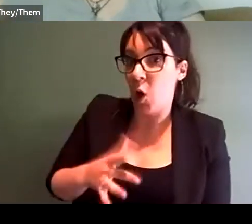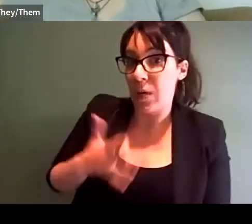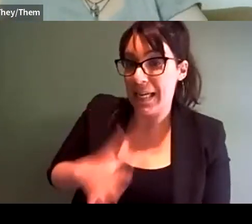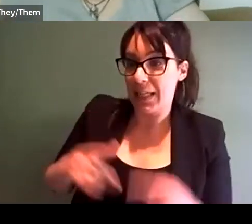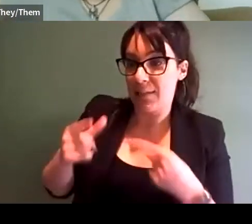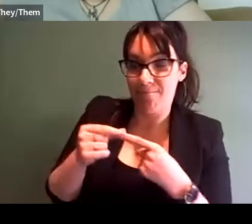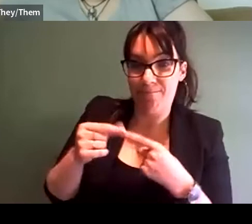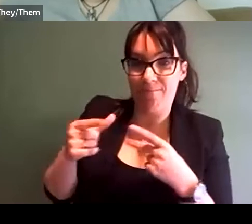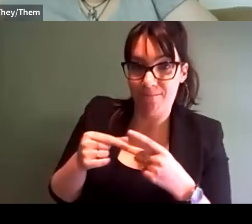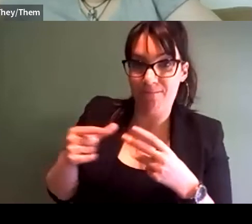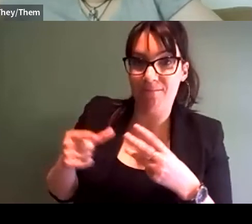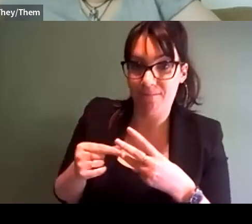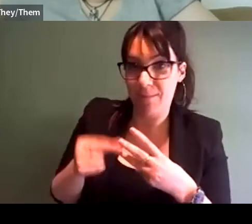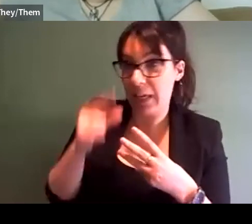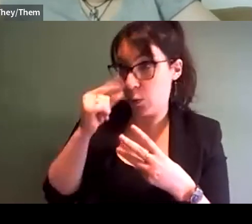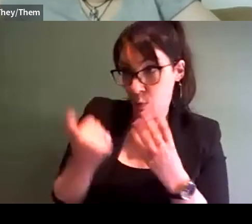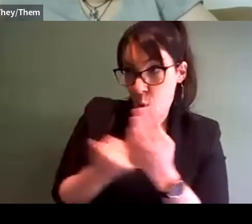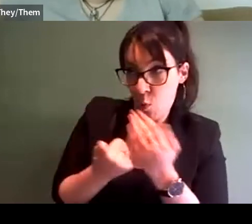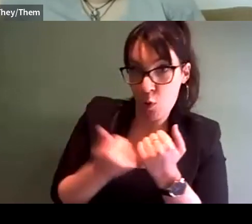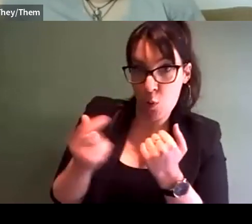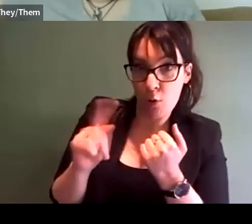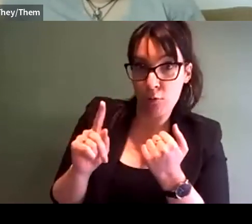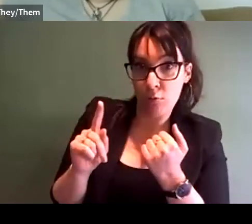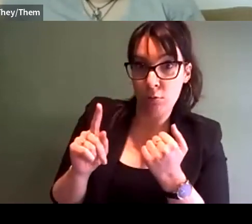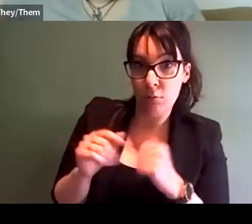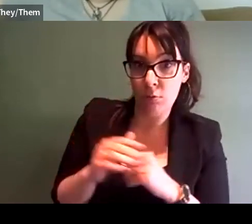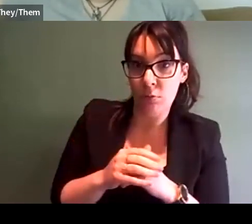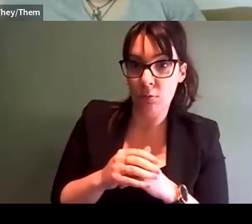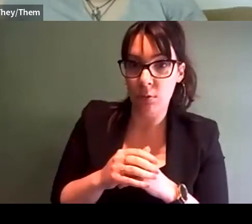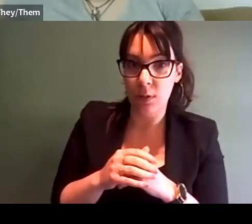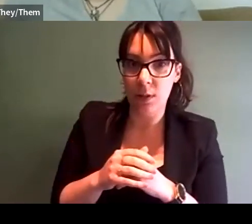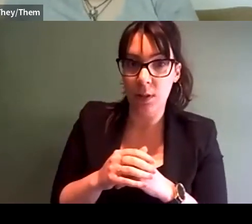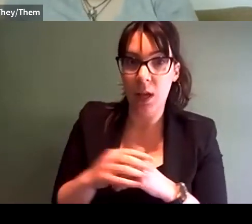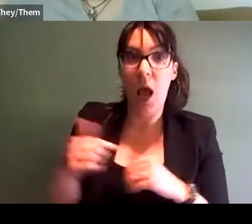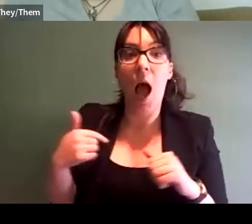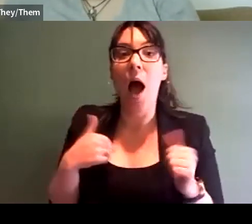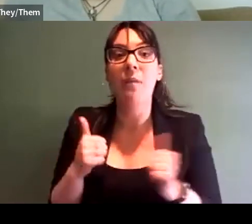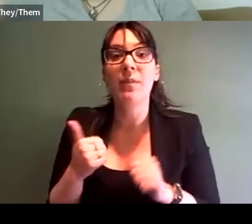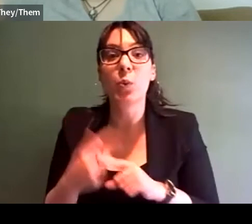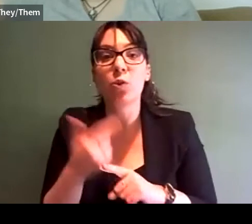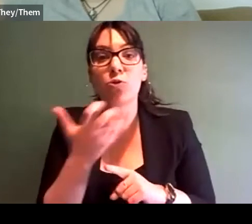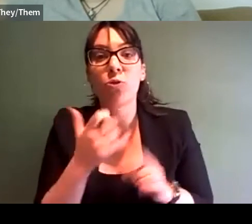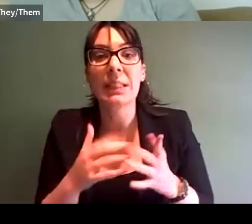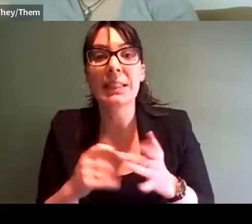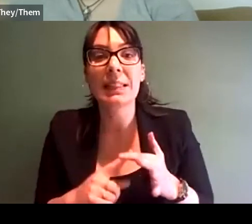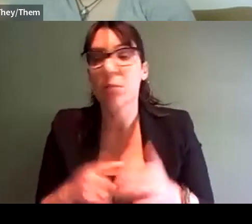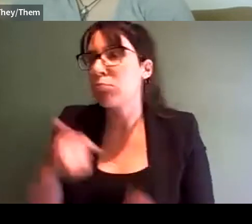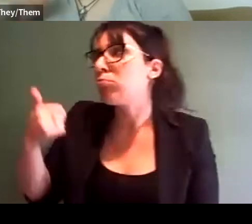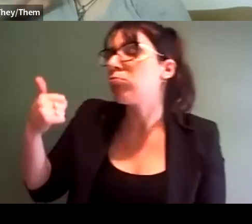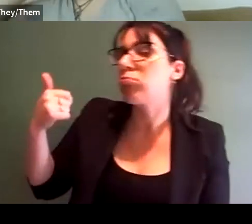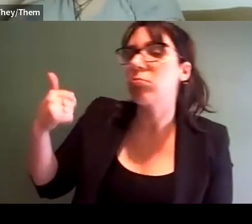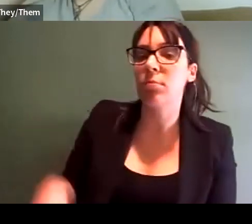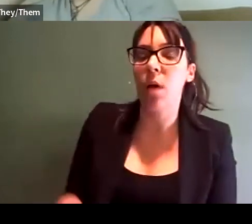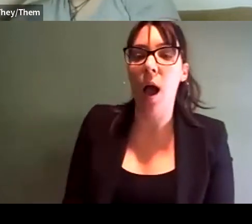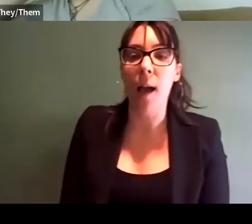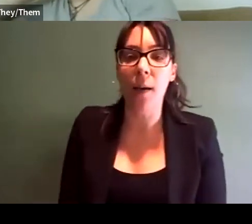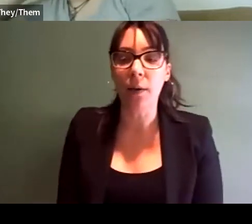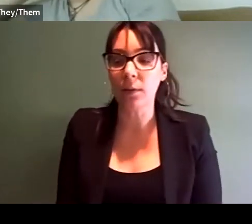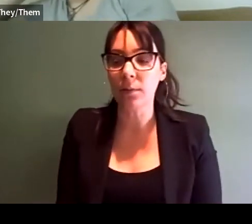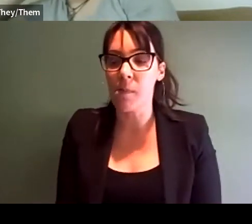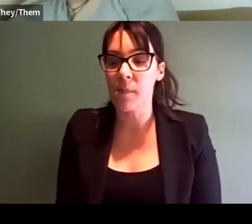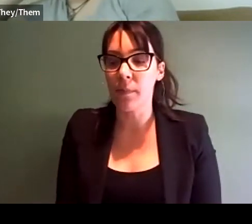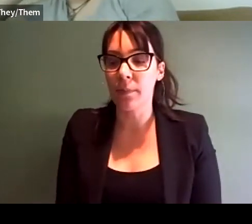Can you support me and I'll just finish this up in the now, which is the beauty.